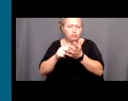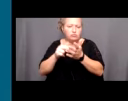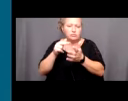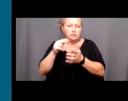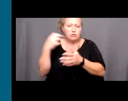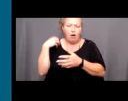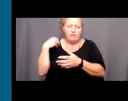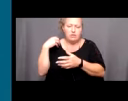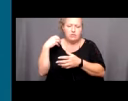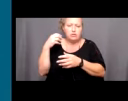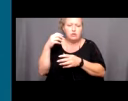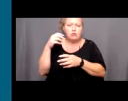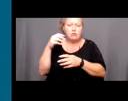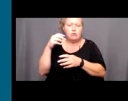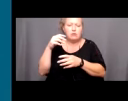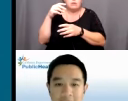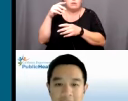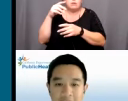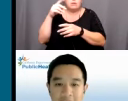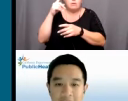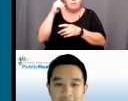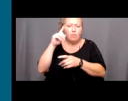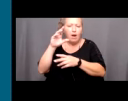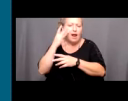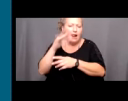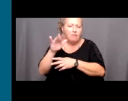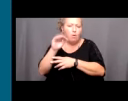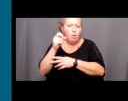his first summers with cal OSHA performing heat inspections in the